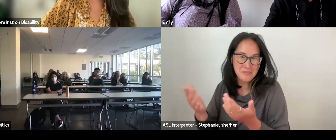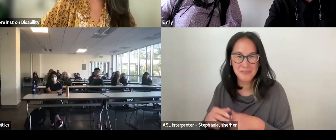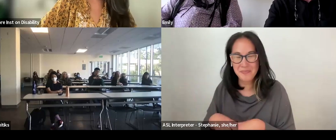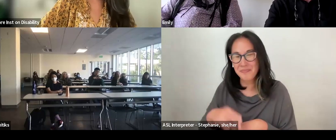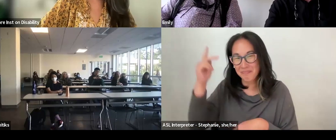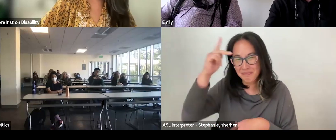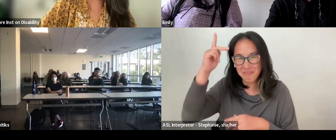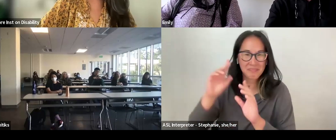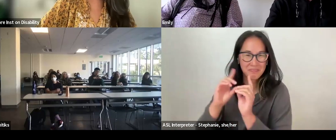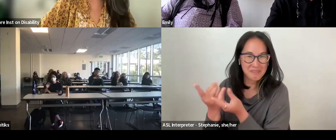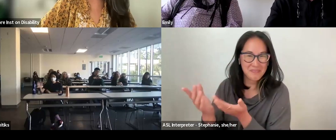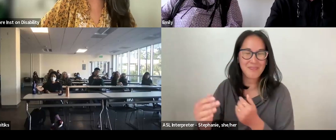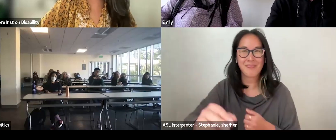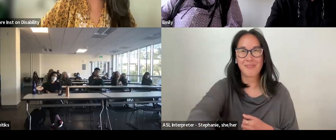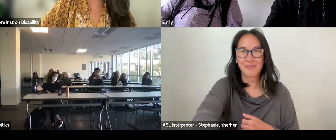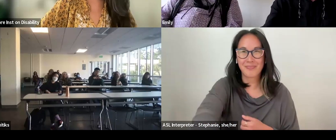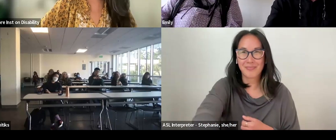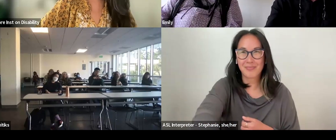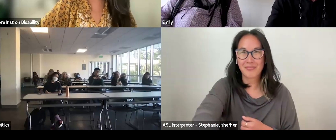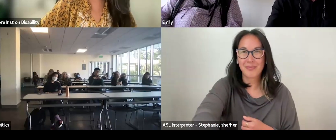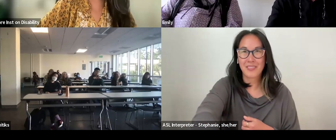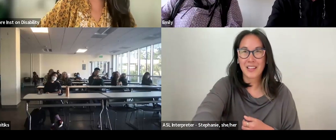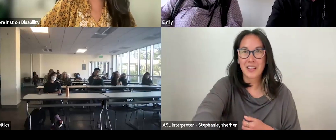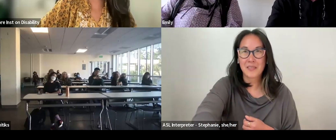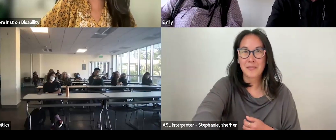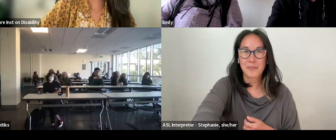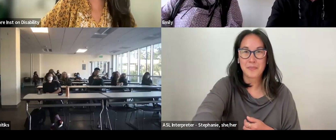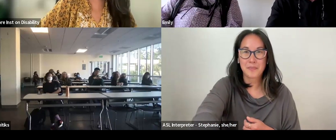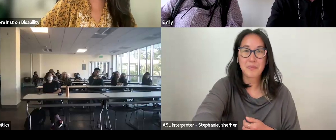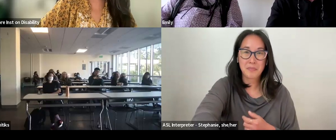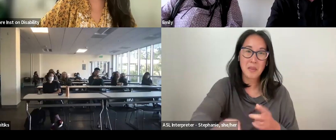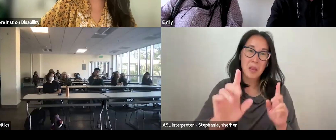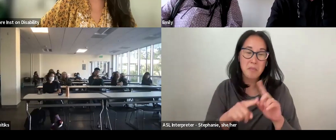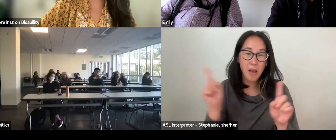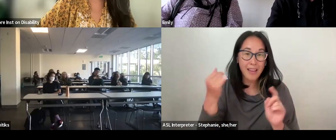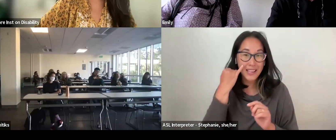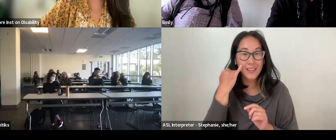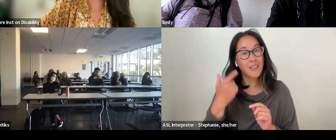So, you know, but if I were still teaching in the medical school,